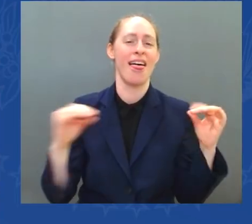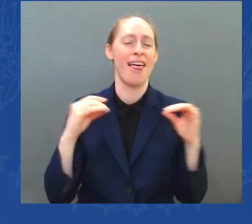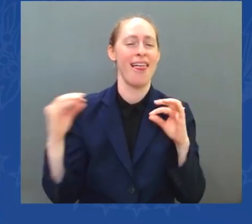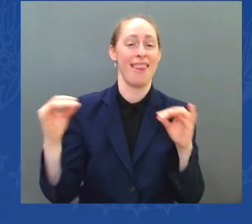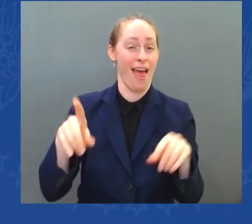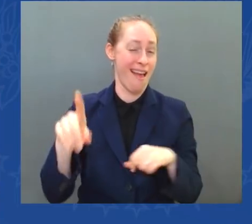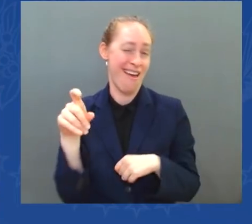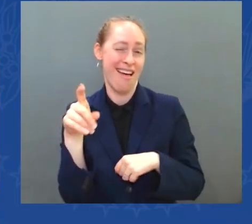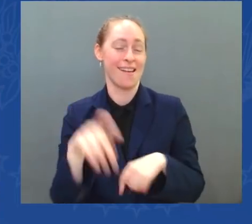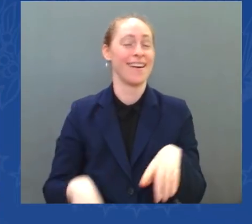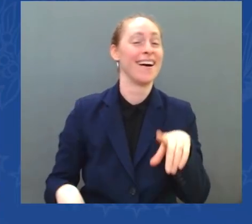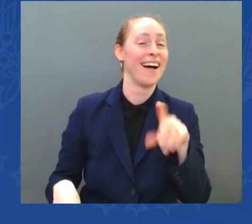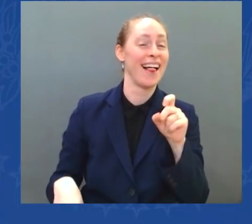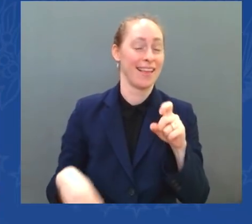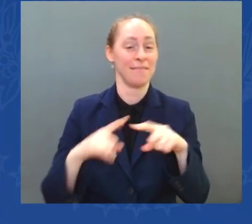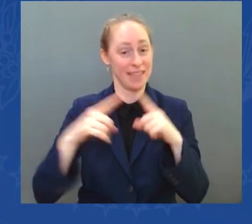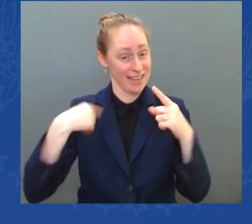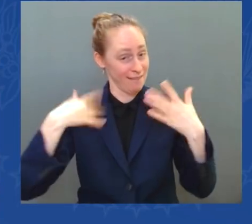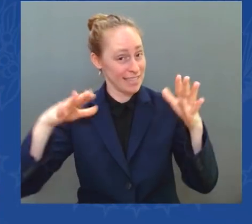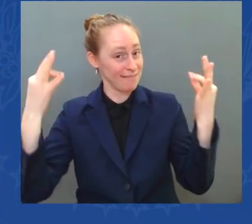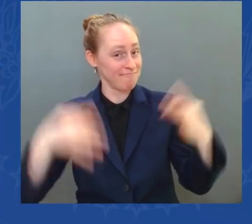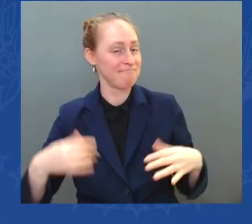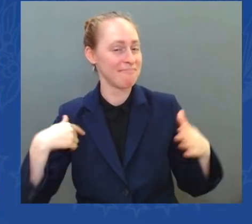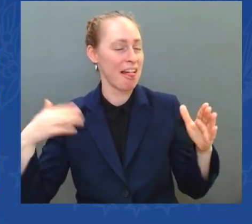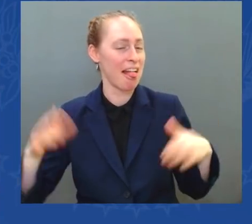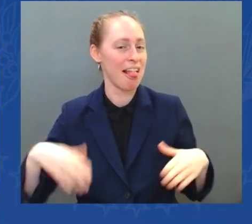is incredibly talented. She's a Howard graduate.